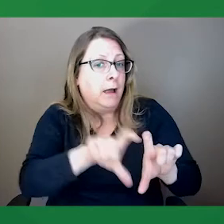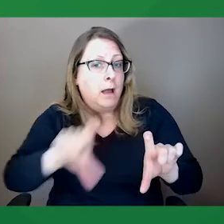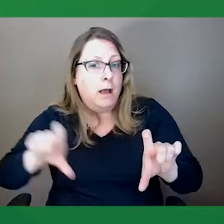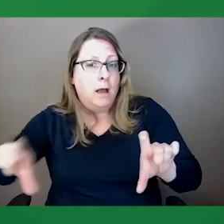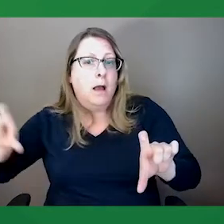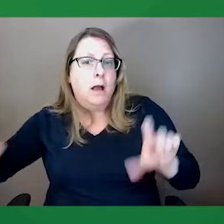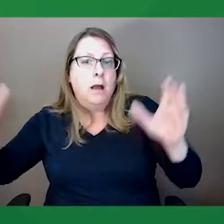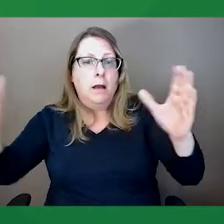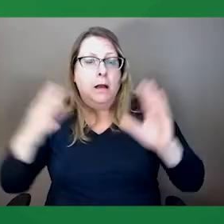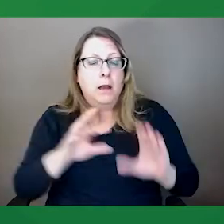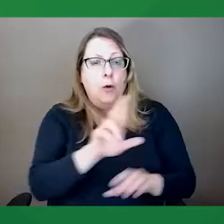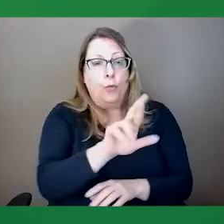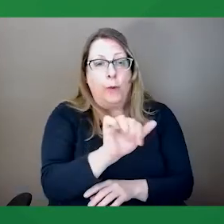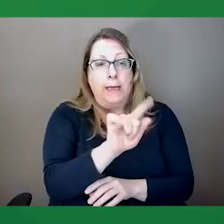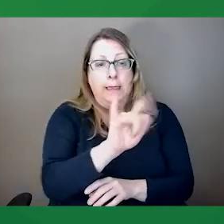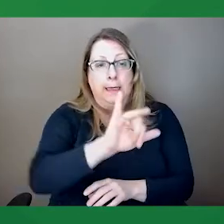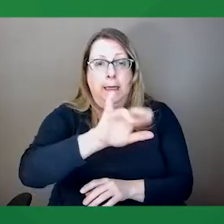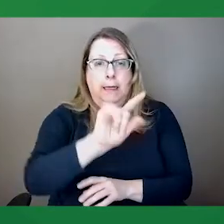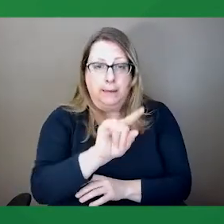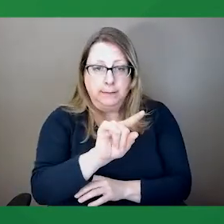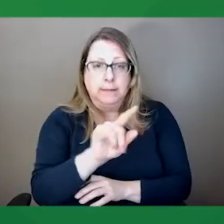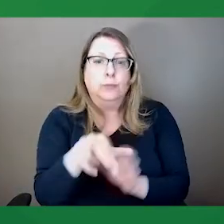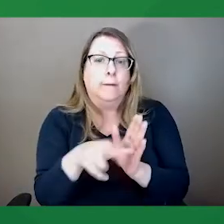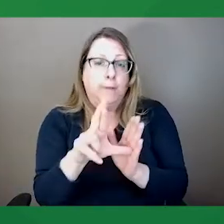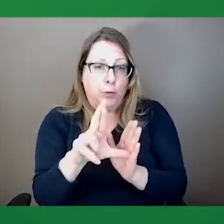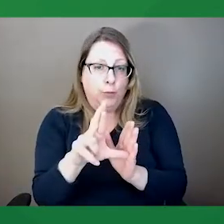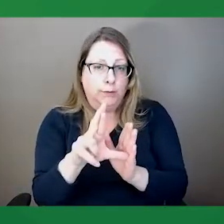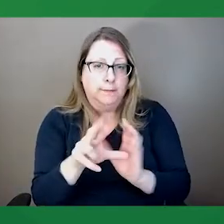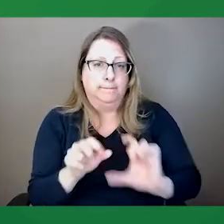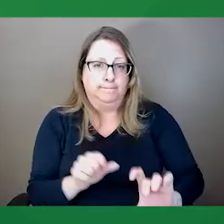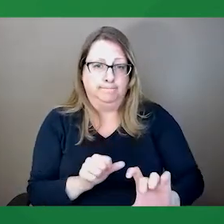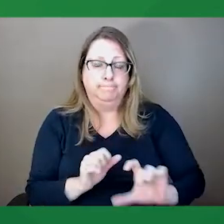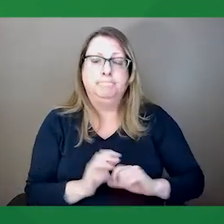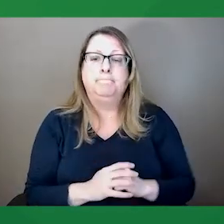You have also seen and ratings and reviews.